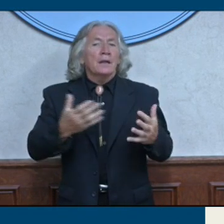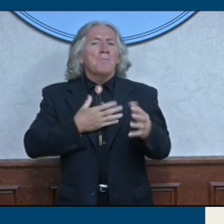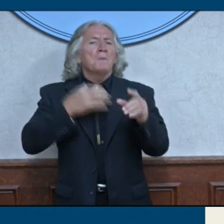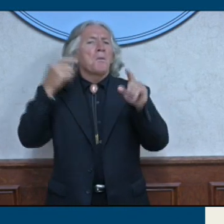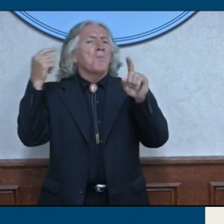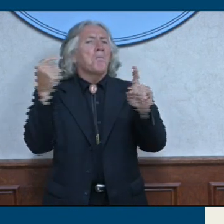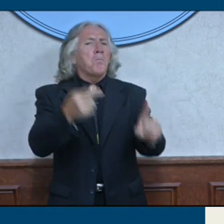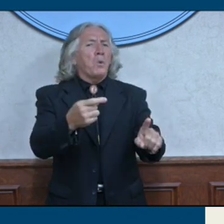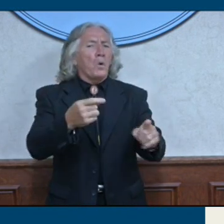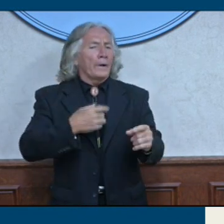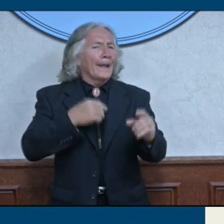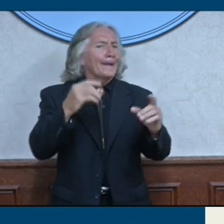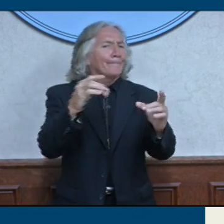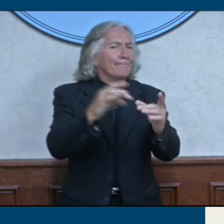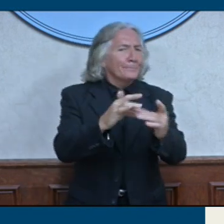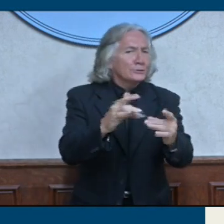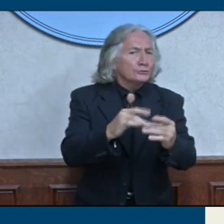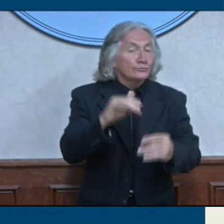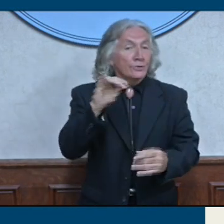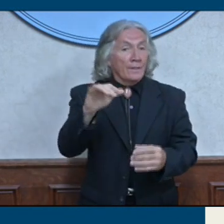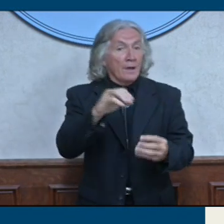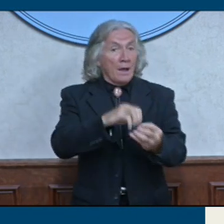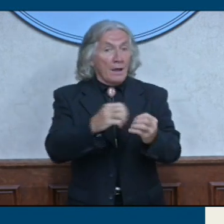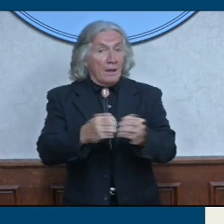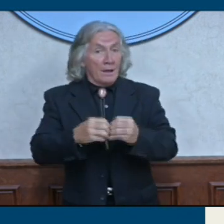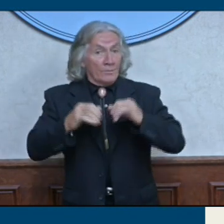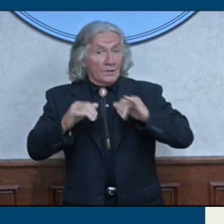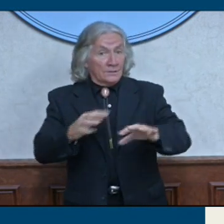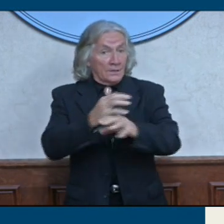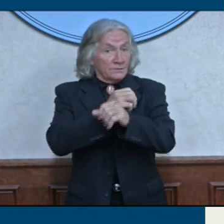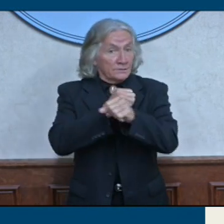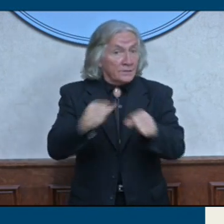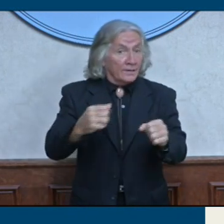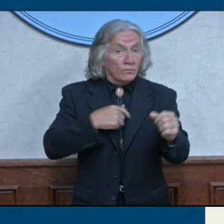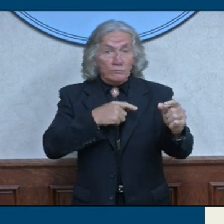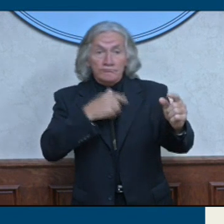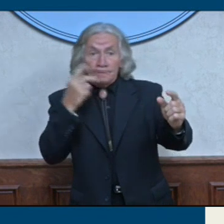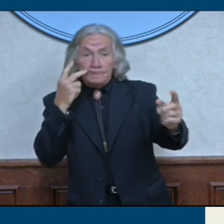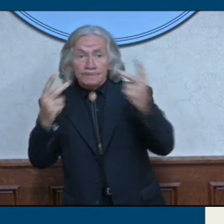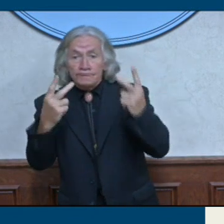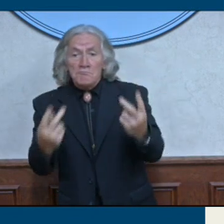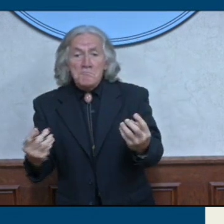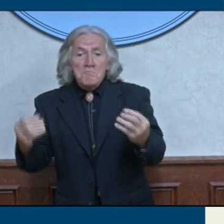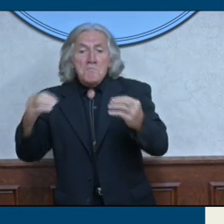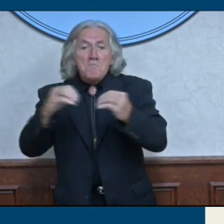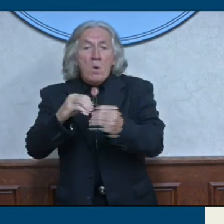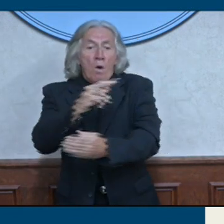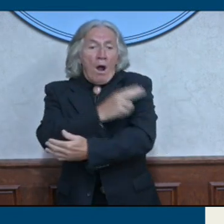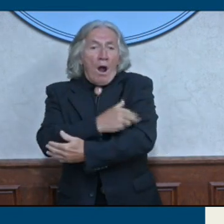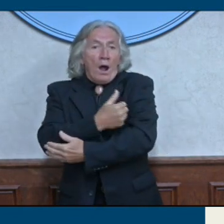PATIENTS IN THE HOSPITALS IN EL PASO TOTAL TO ABOUT 97. POINT I'LL MAKE RIGHT HERE AS